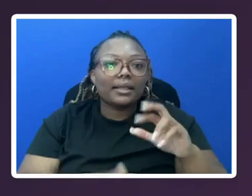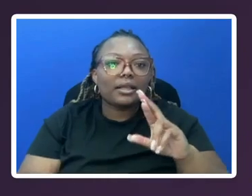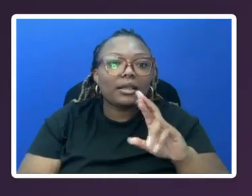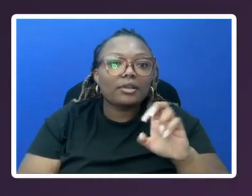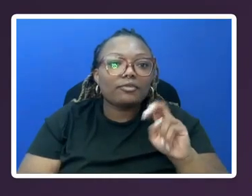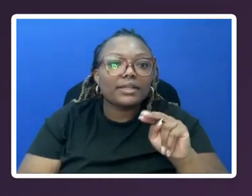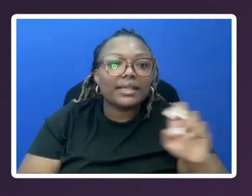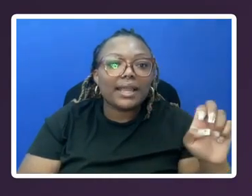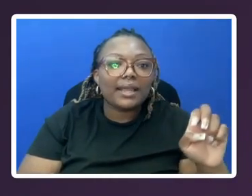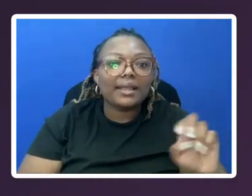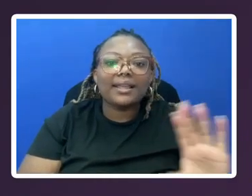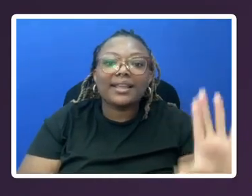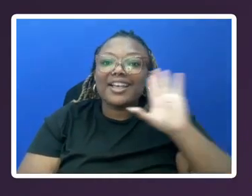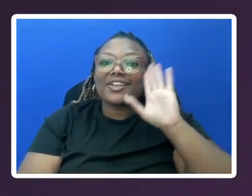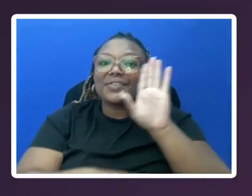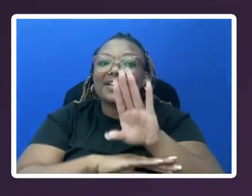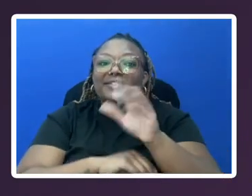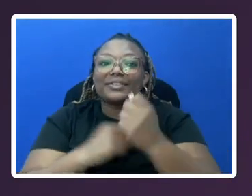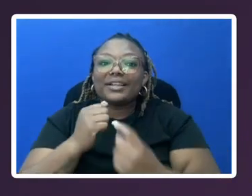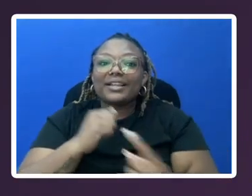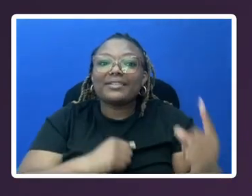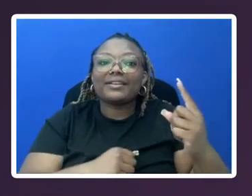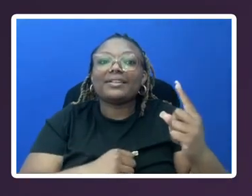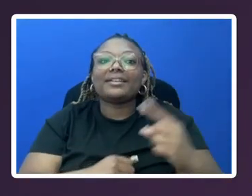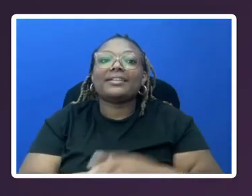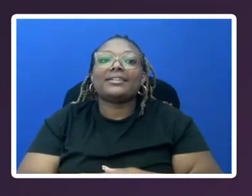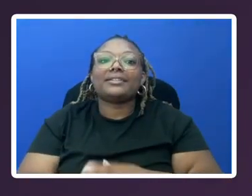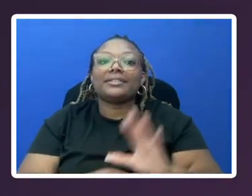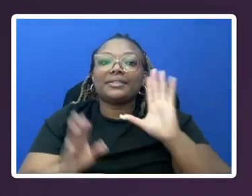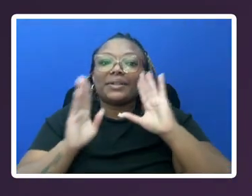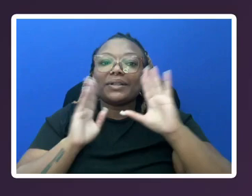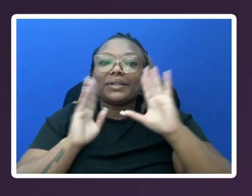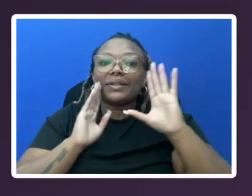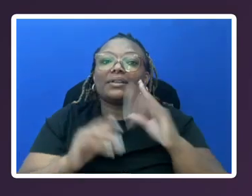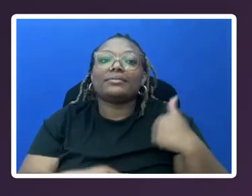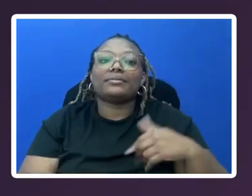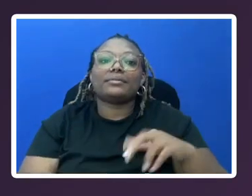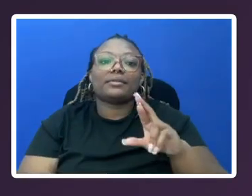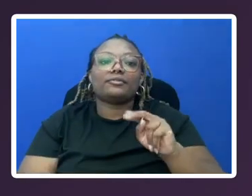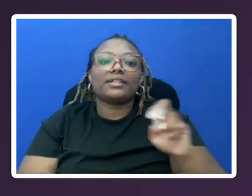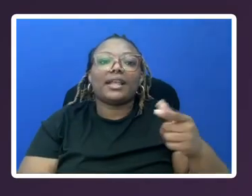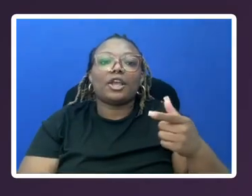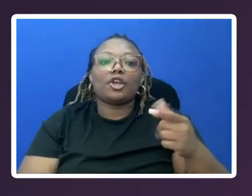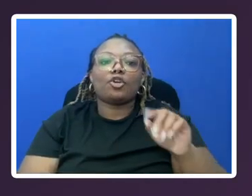everyone. My name is Renee Gokey. That was a traditional greeting in